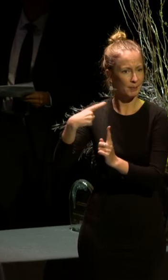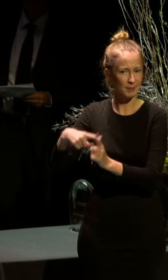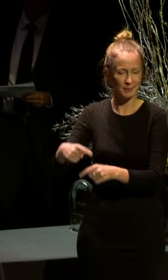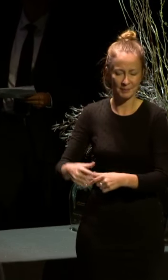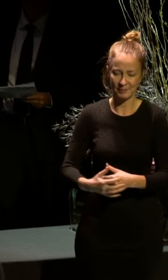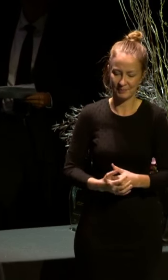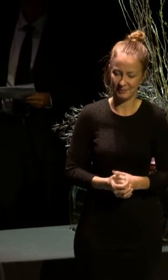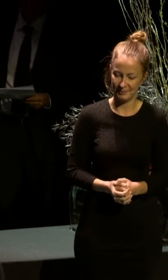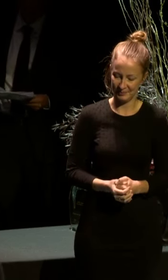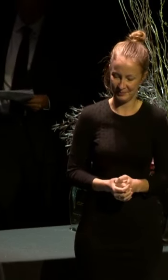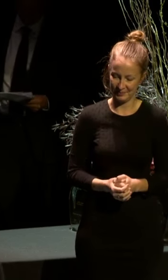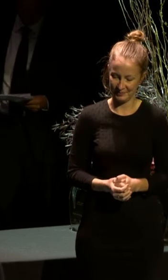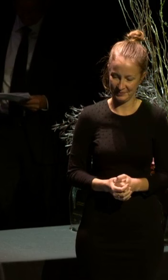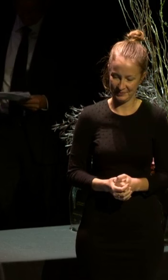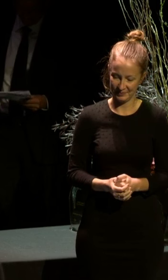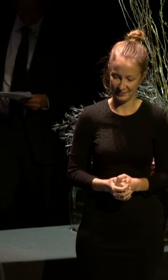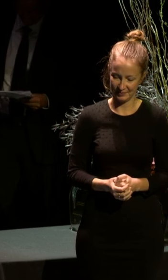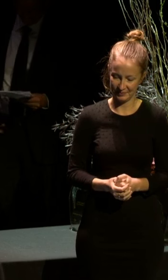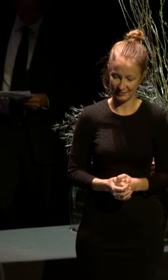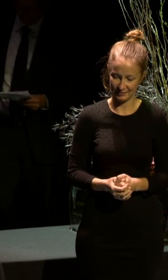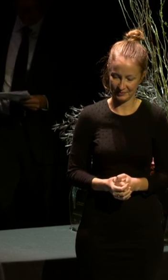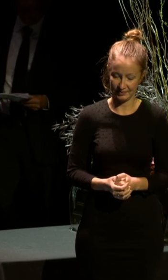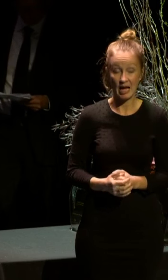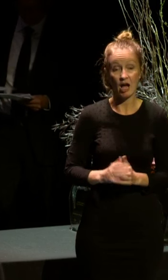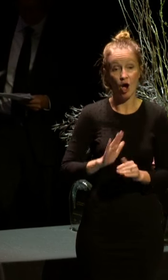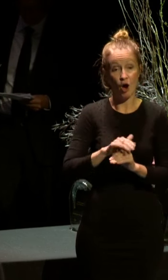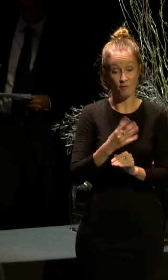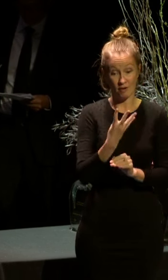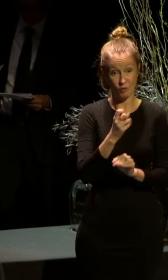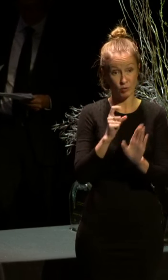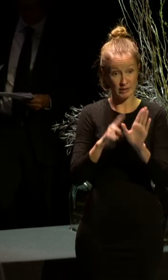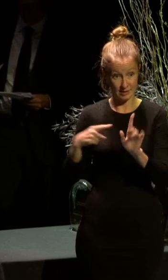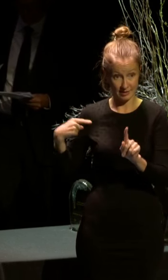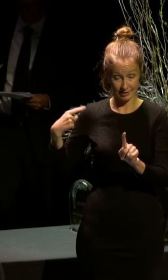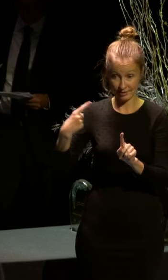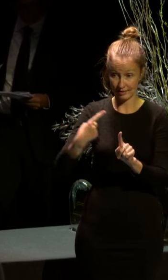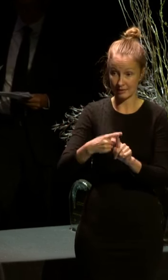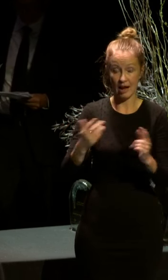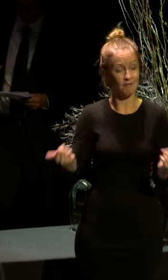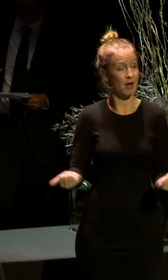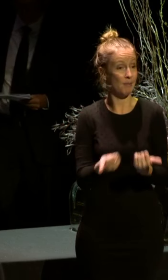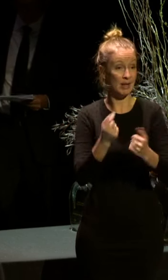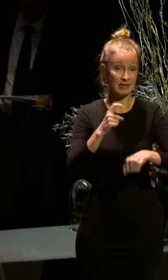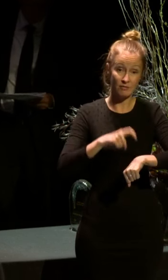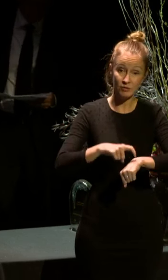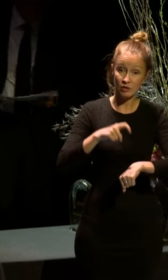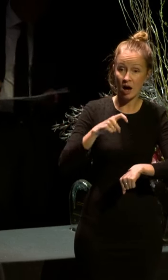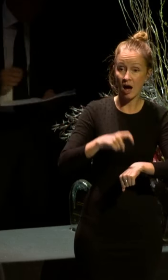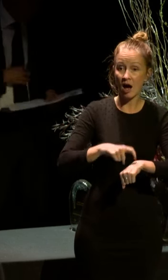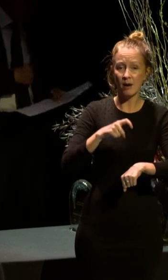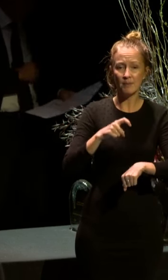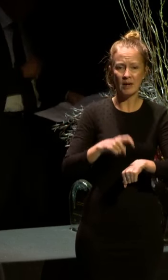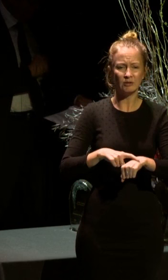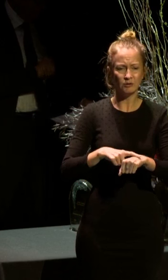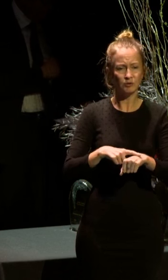Over my thus four-decade career, I've had plenty of time to explore a lot of aspects of making music.